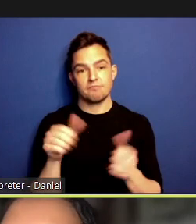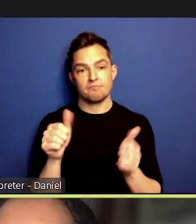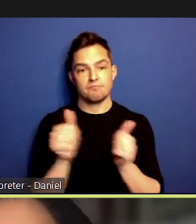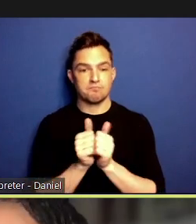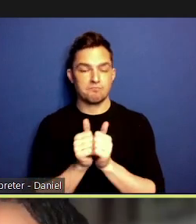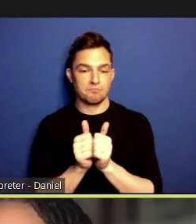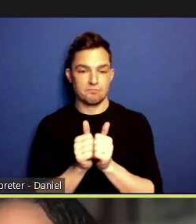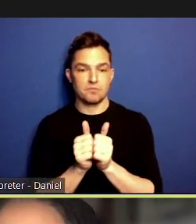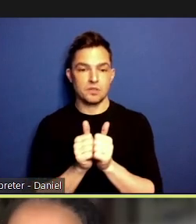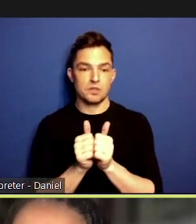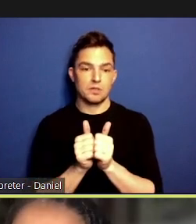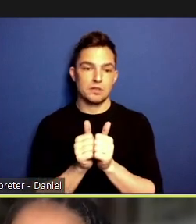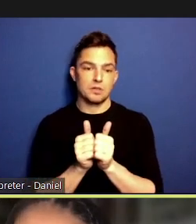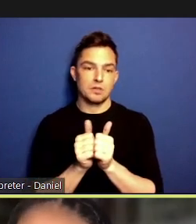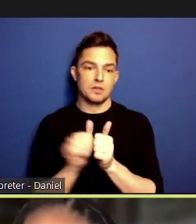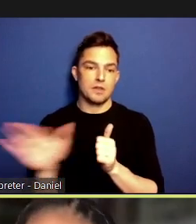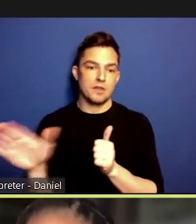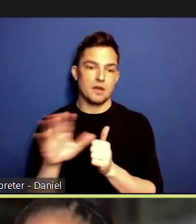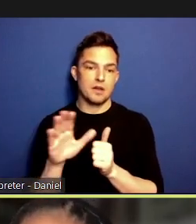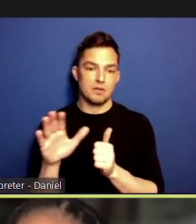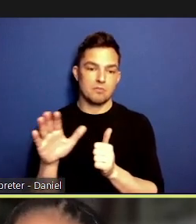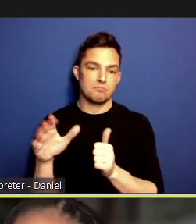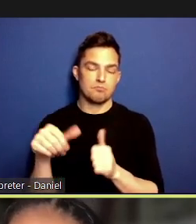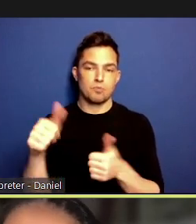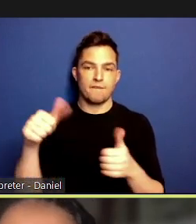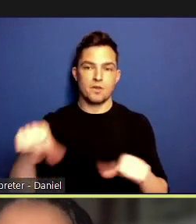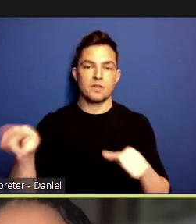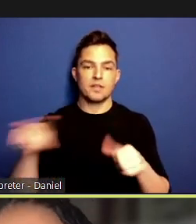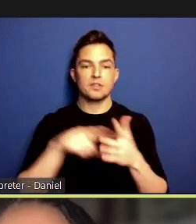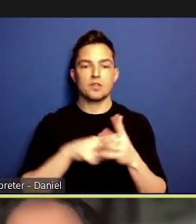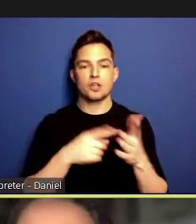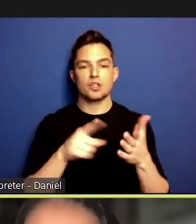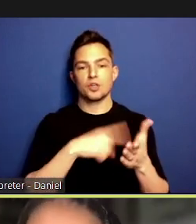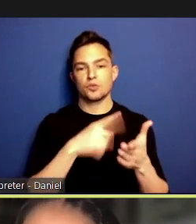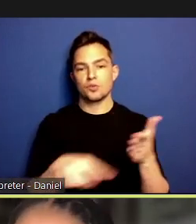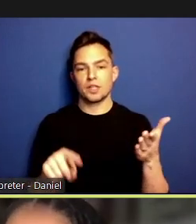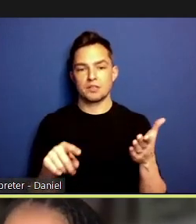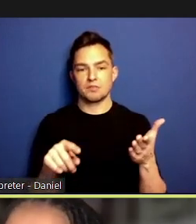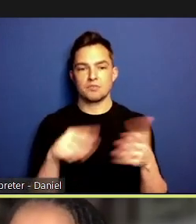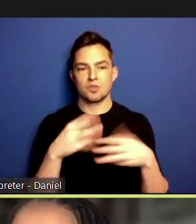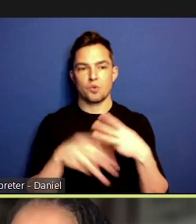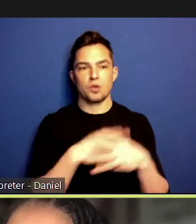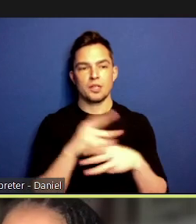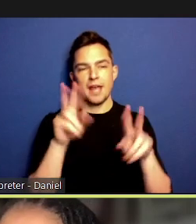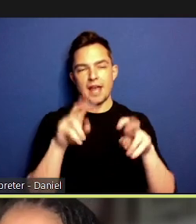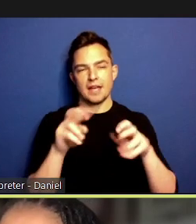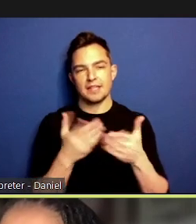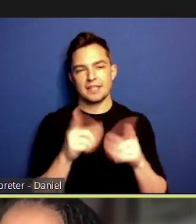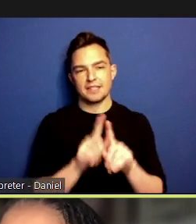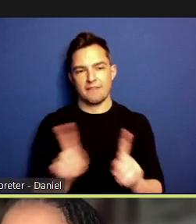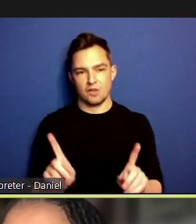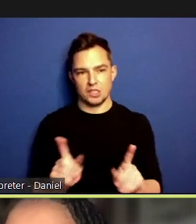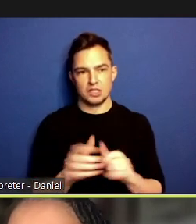critique the world. Then they start learning how to analyze and look at things differently.